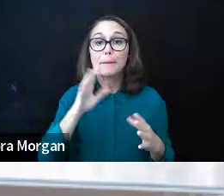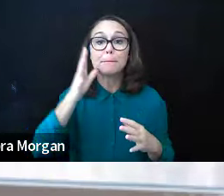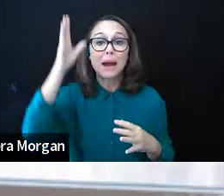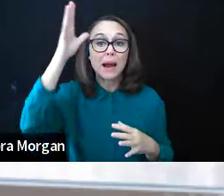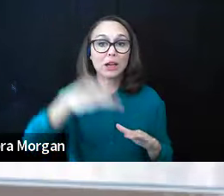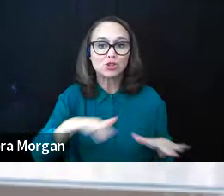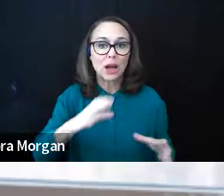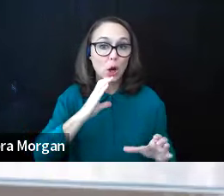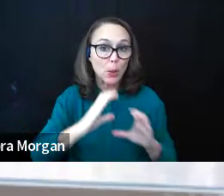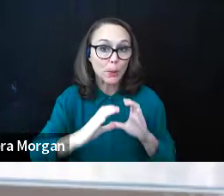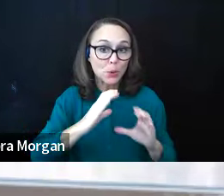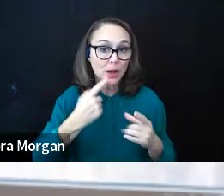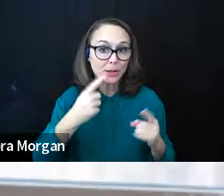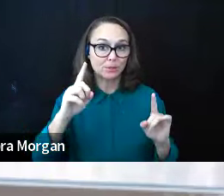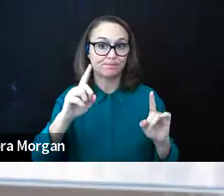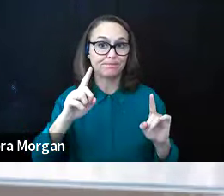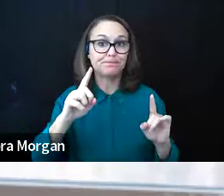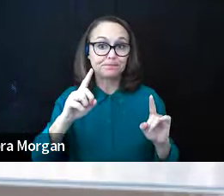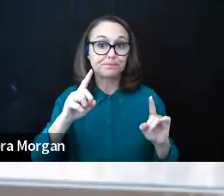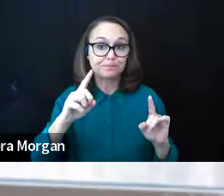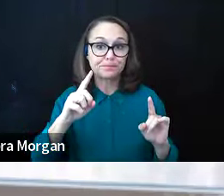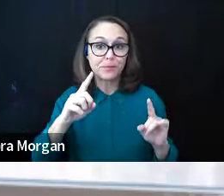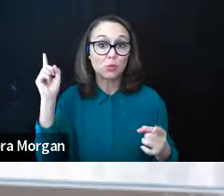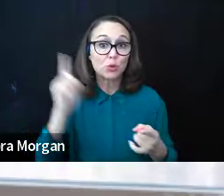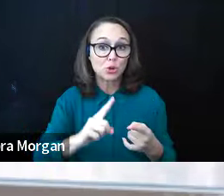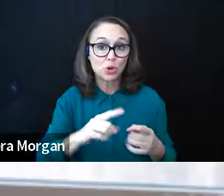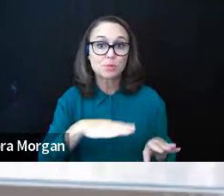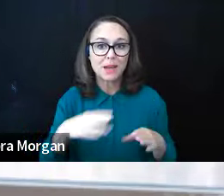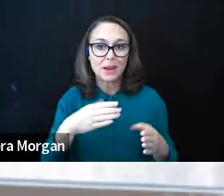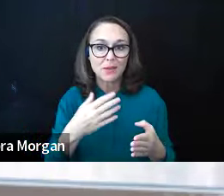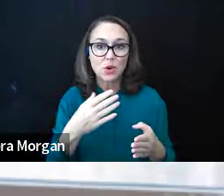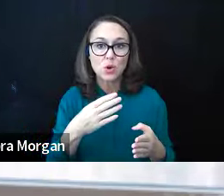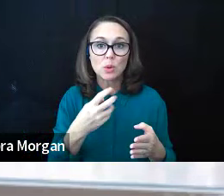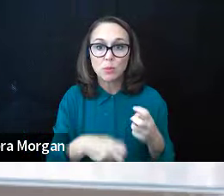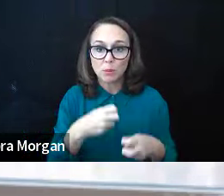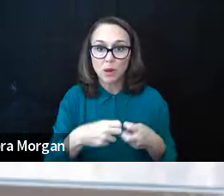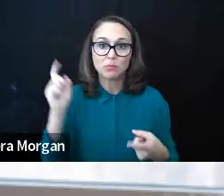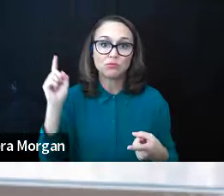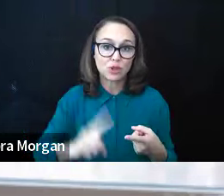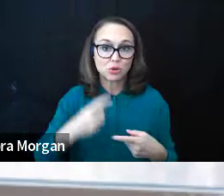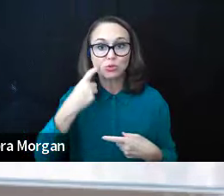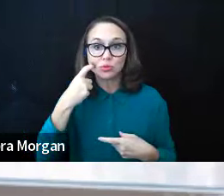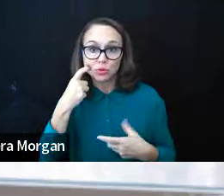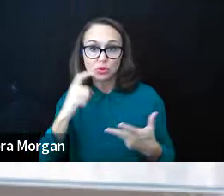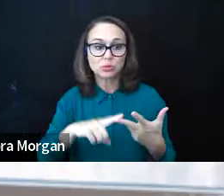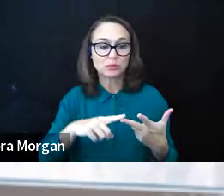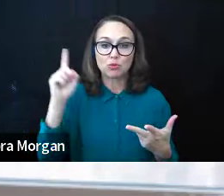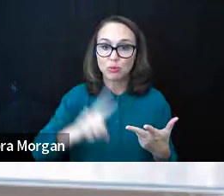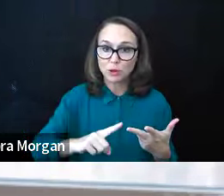been shown to reduce child behavior problems, use substance use and arrests and parental stress and